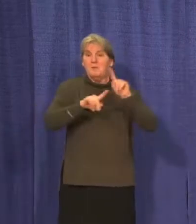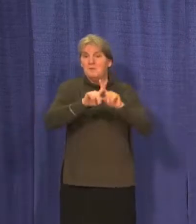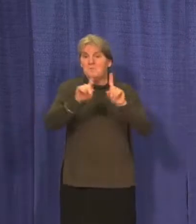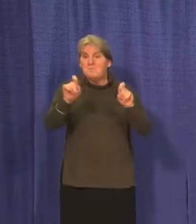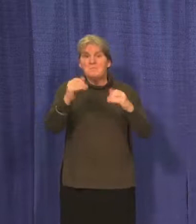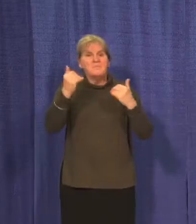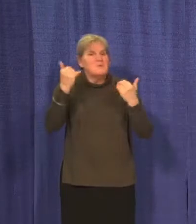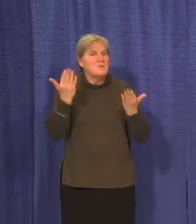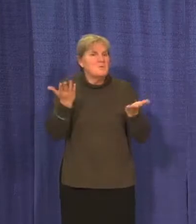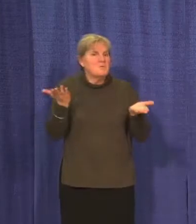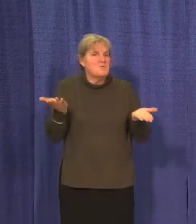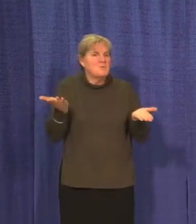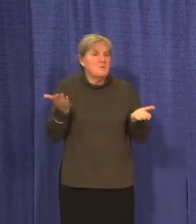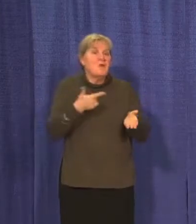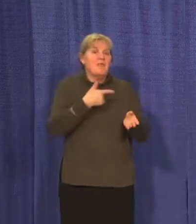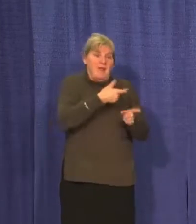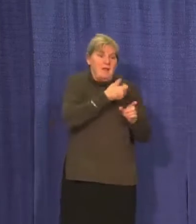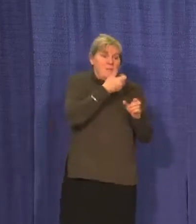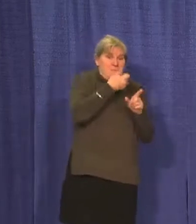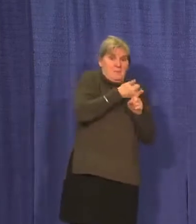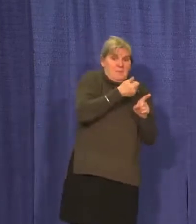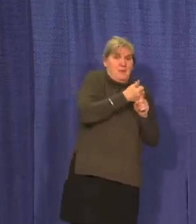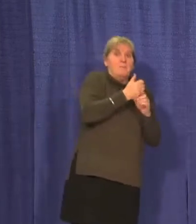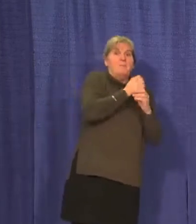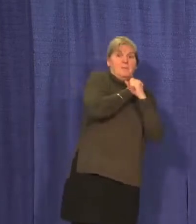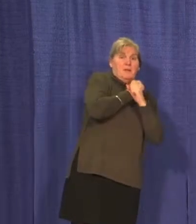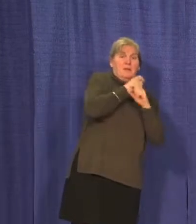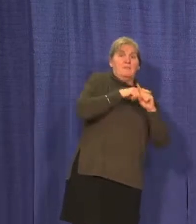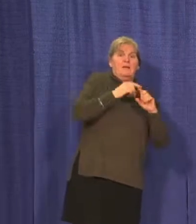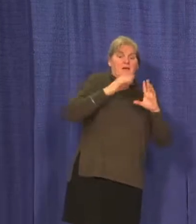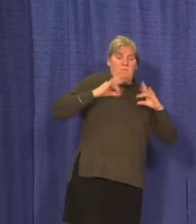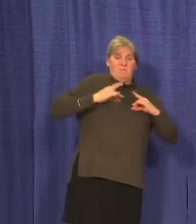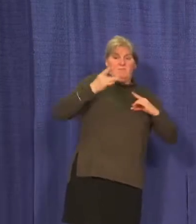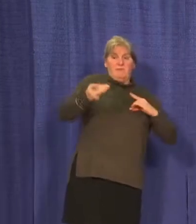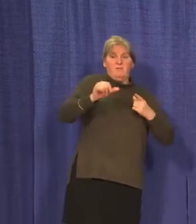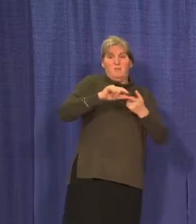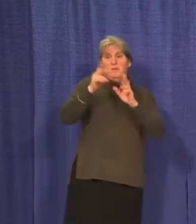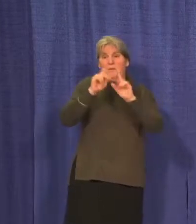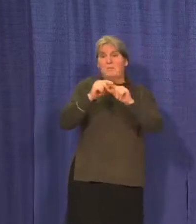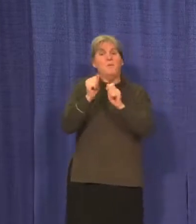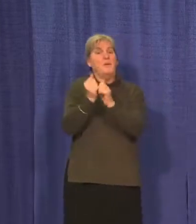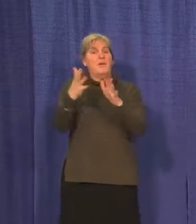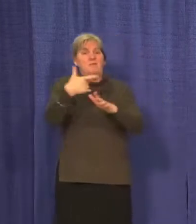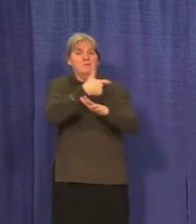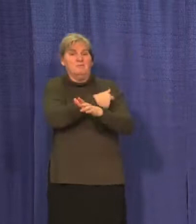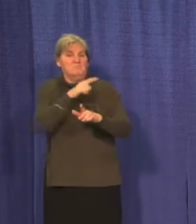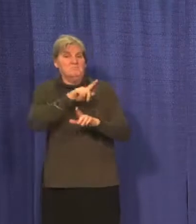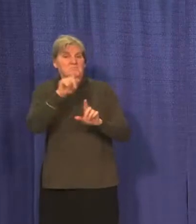information of how long will the vaccine last, and therefore how long would you need to either renew your vaccine or your